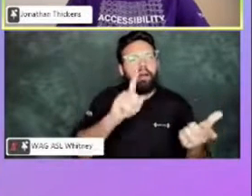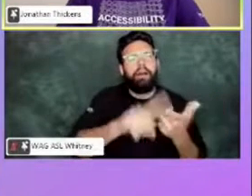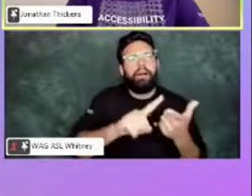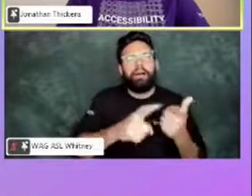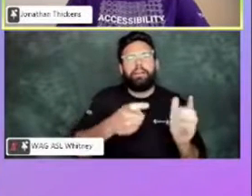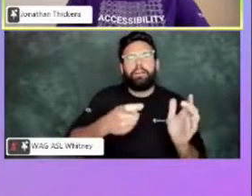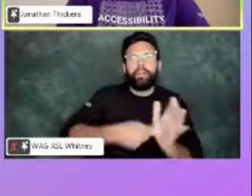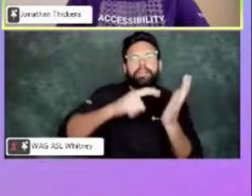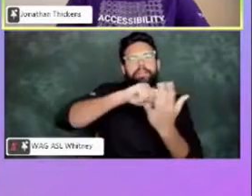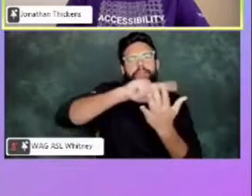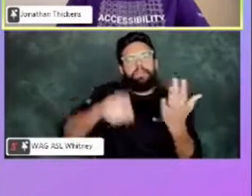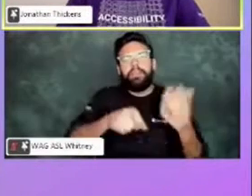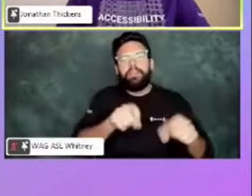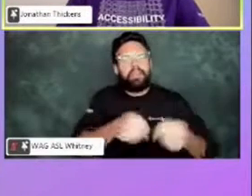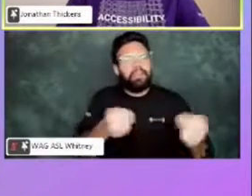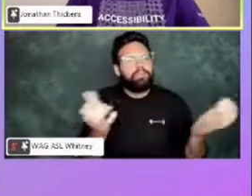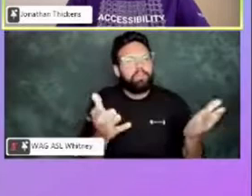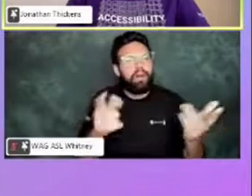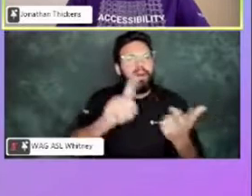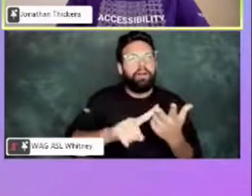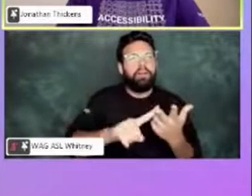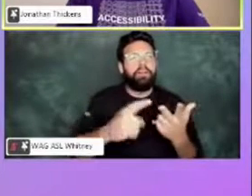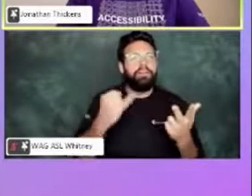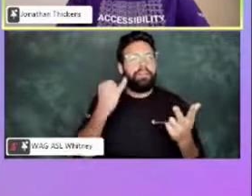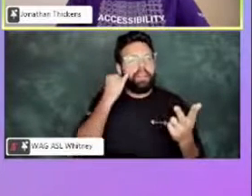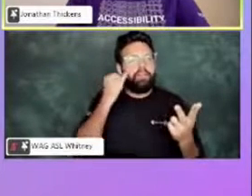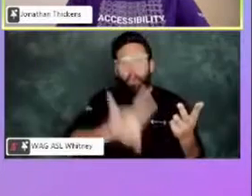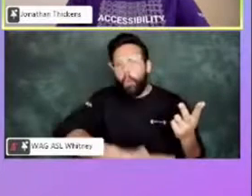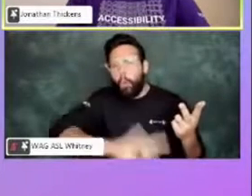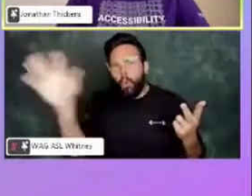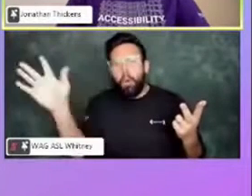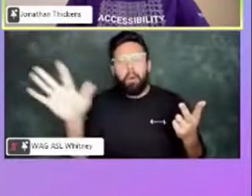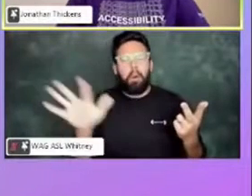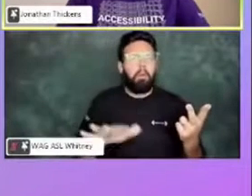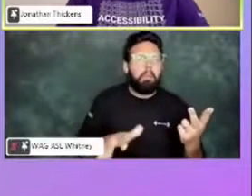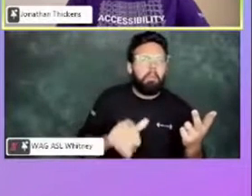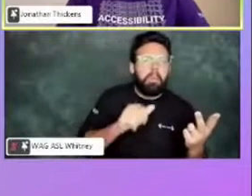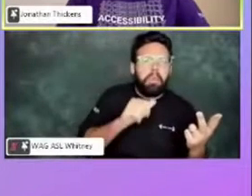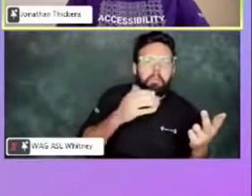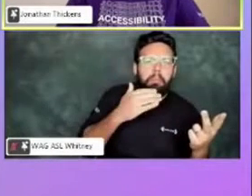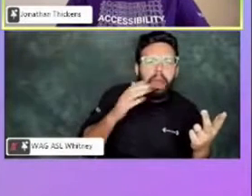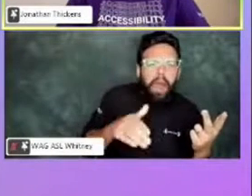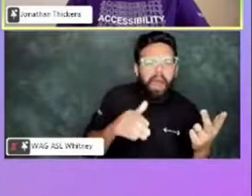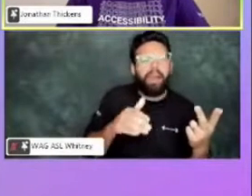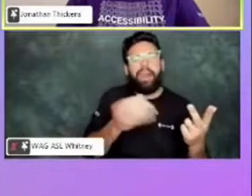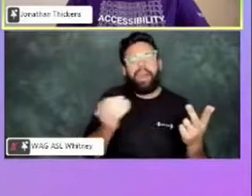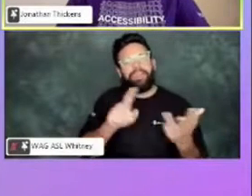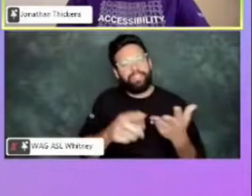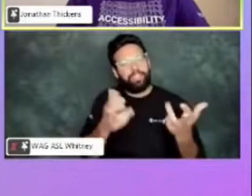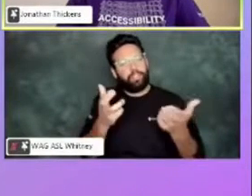what their severity level is. It links out to our rural health pages in Deque University to get even more detailed information.